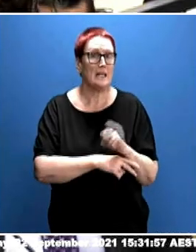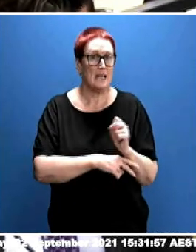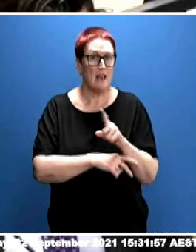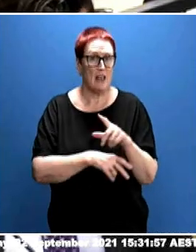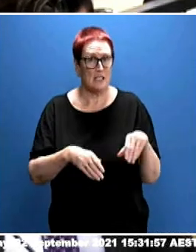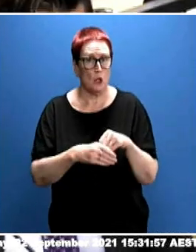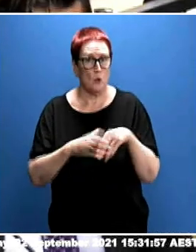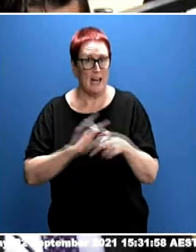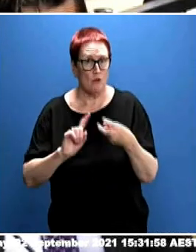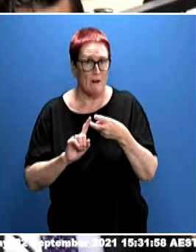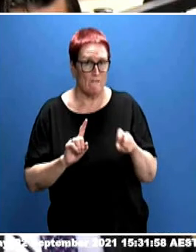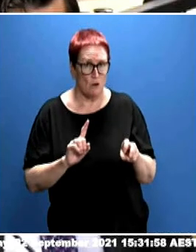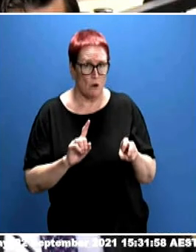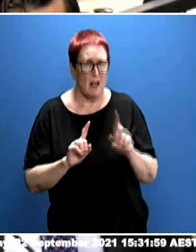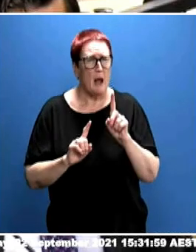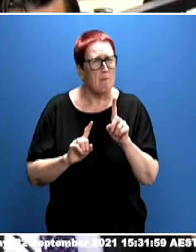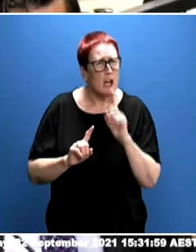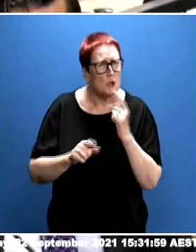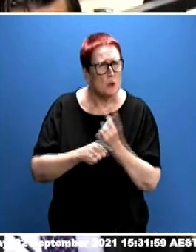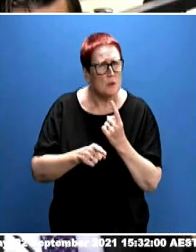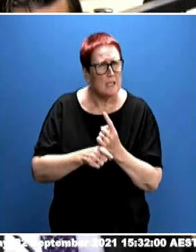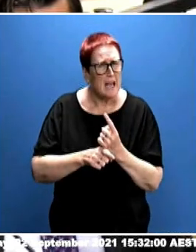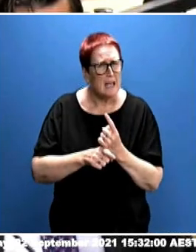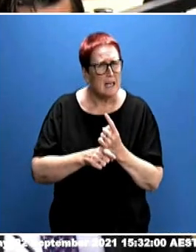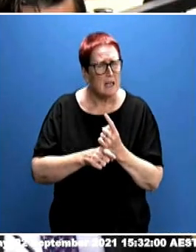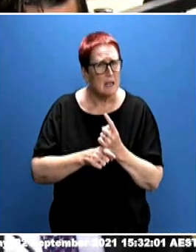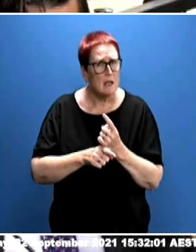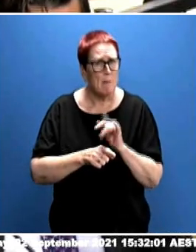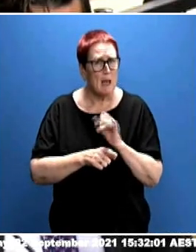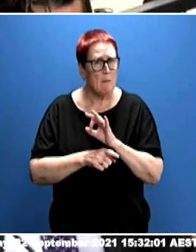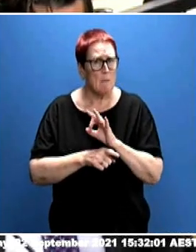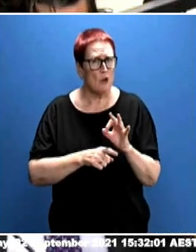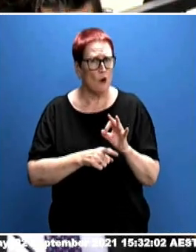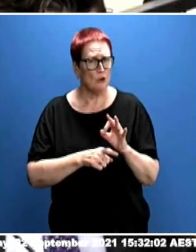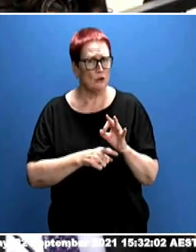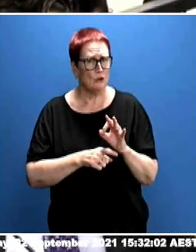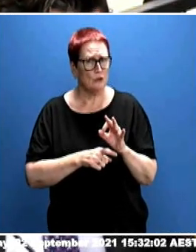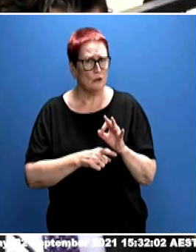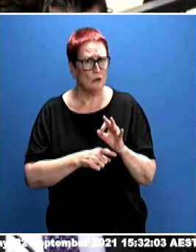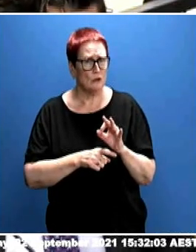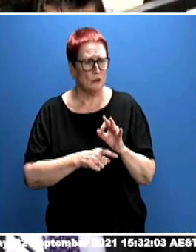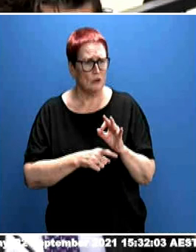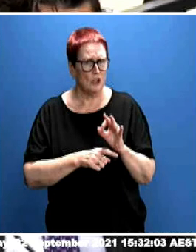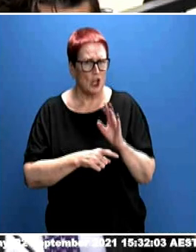Right, but then you said that it wouldn't be as direct, it may not be as direct as what that person had said.